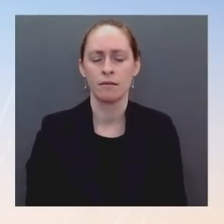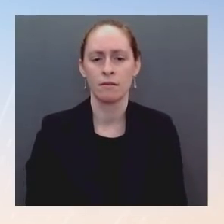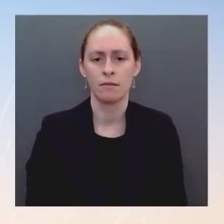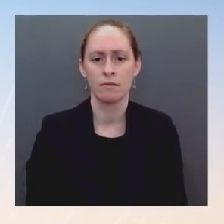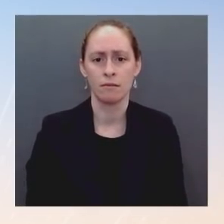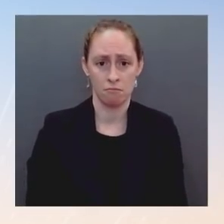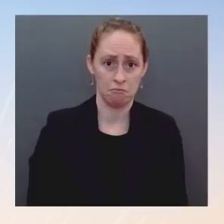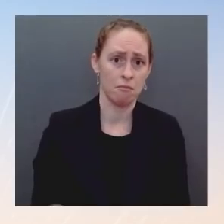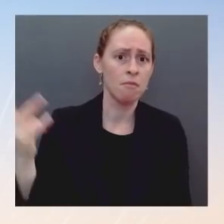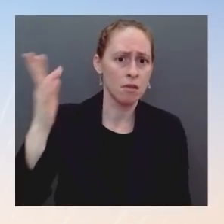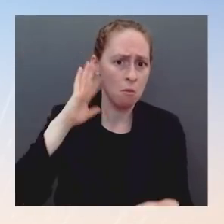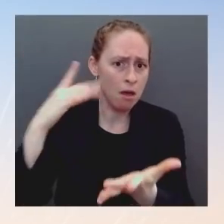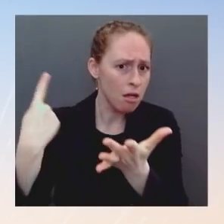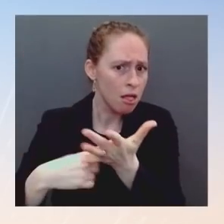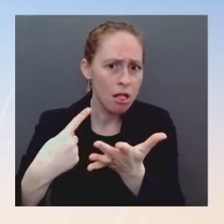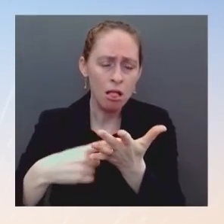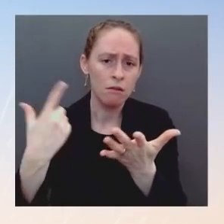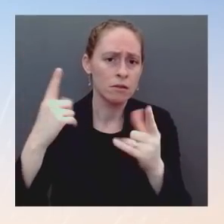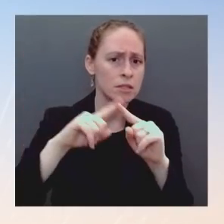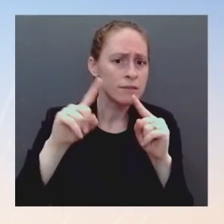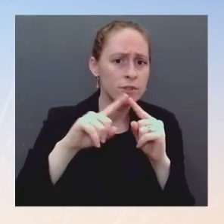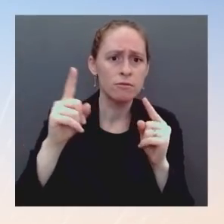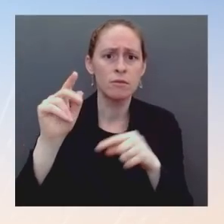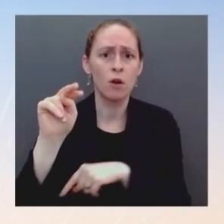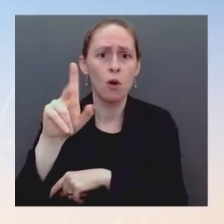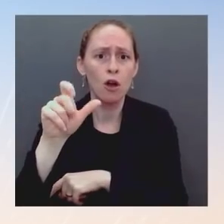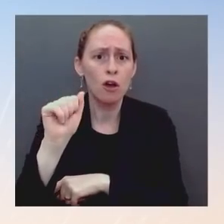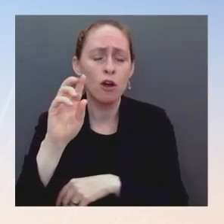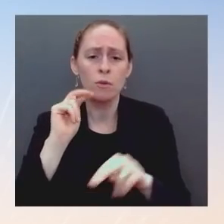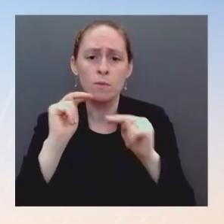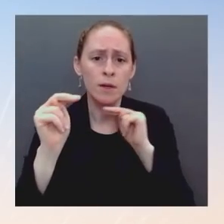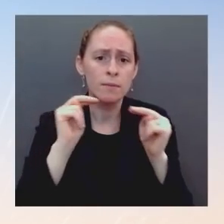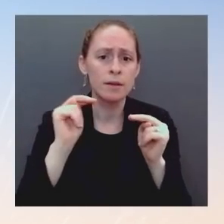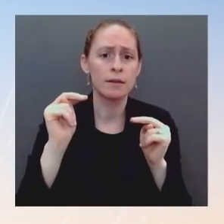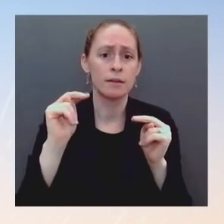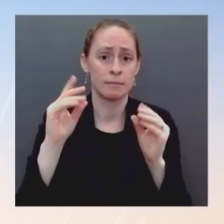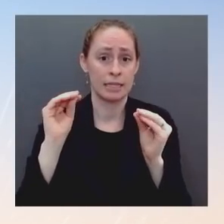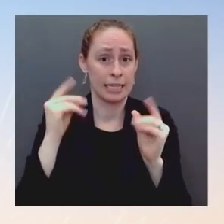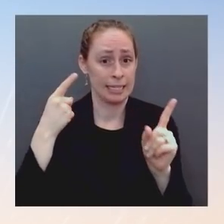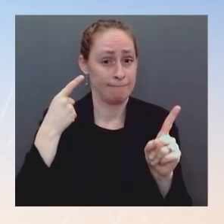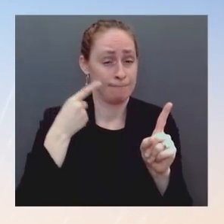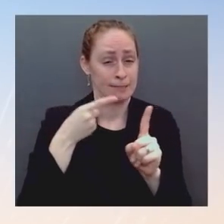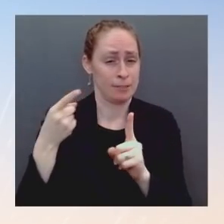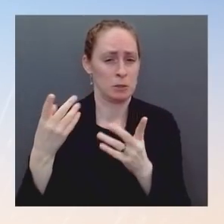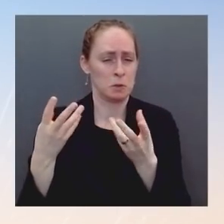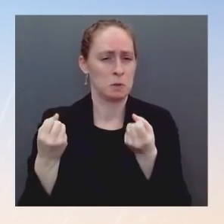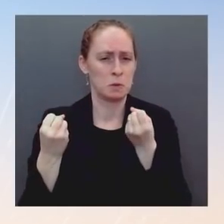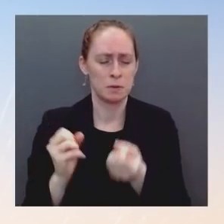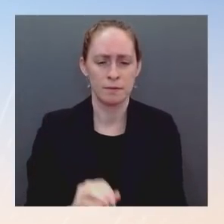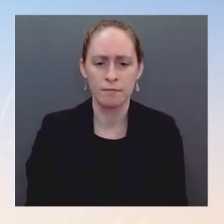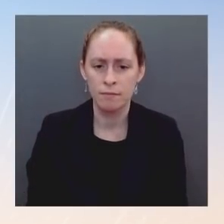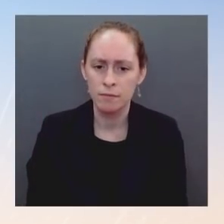The Press: Also, the Houthis has attacked Abu Dhabi yesterday while the Israeli president was meeting.